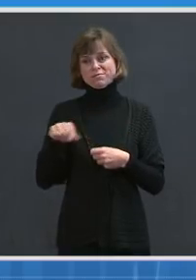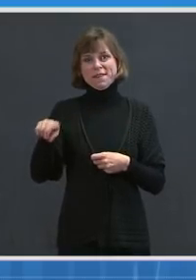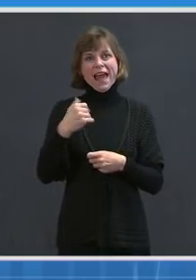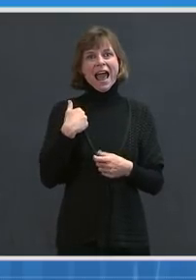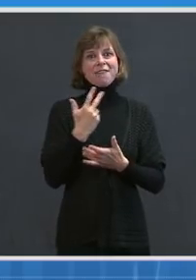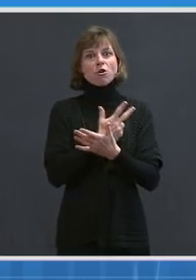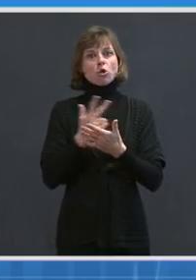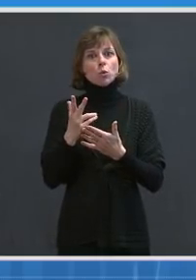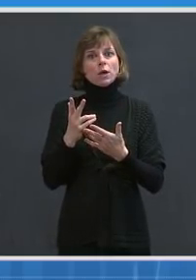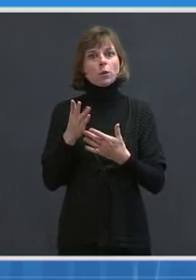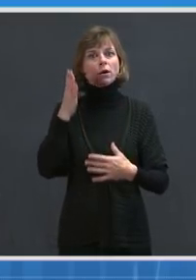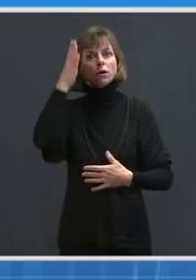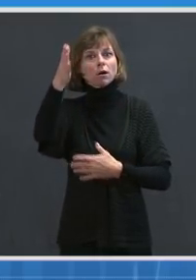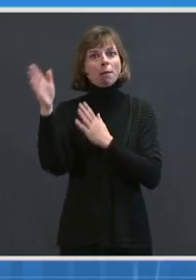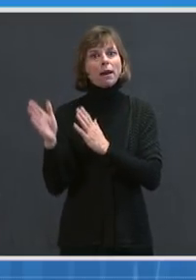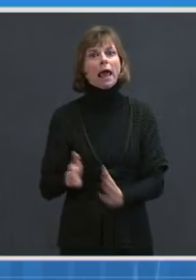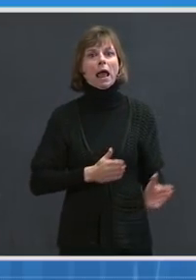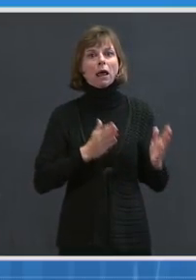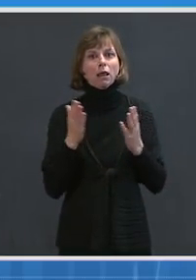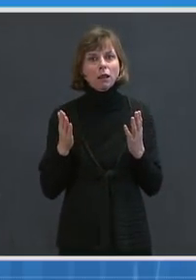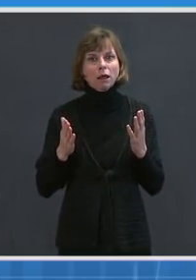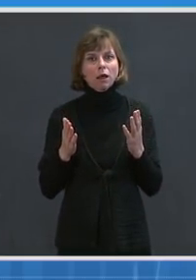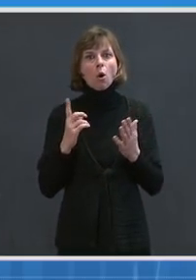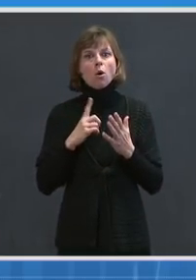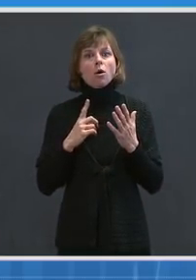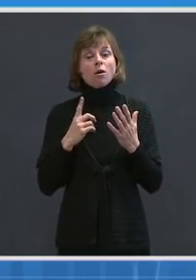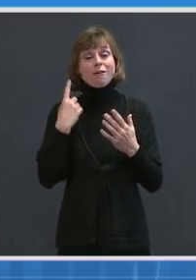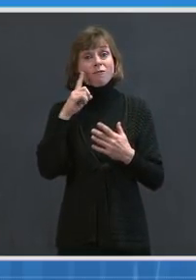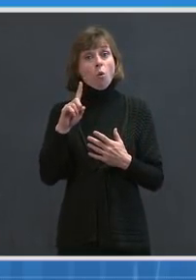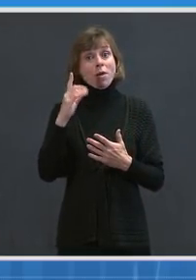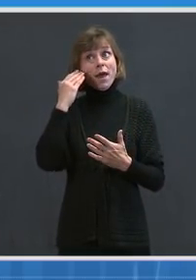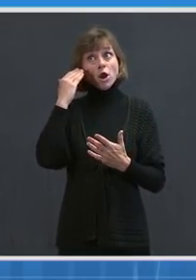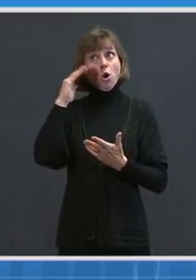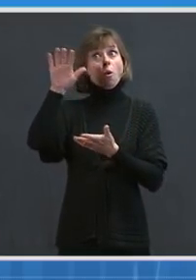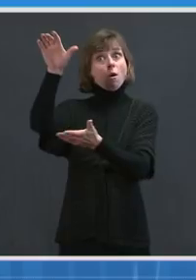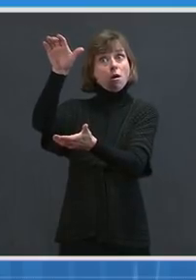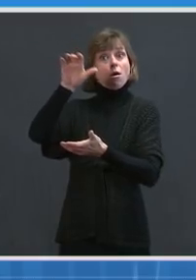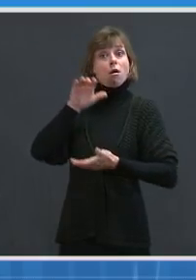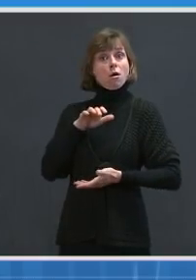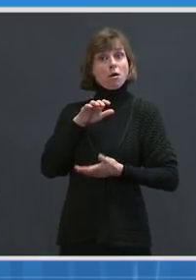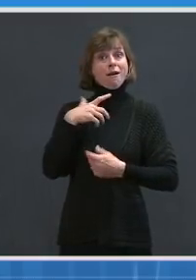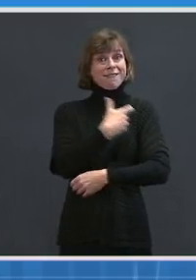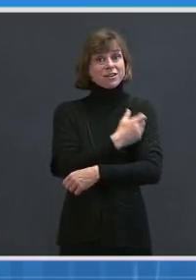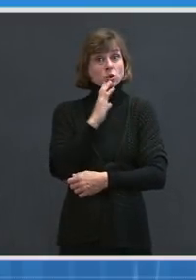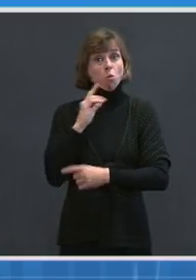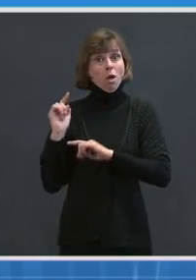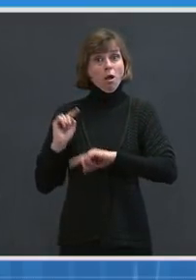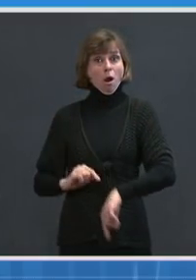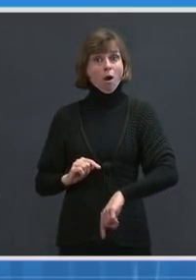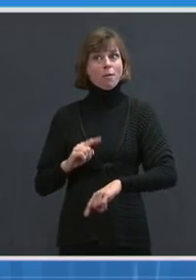as to their vaccinations that are coming. They're able to plan for them. And thankfully, to date --